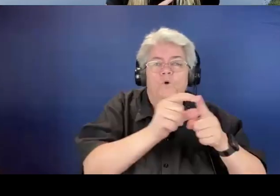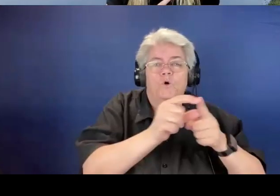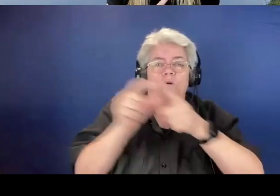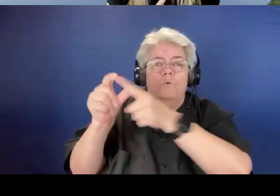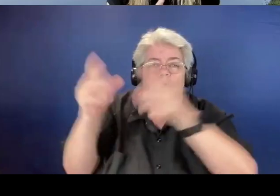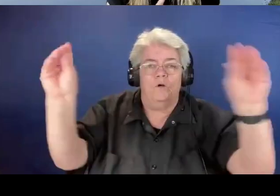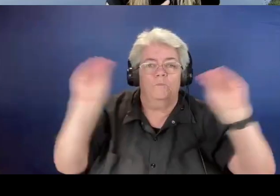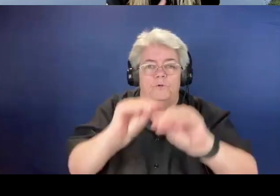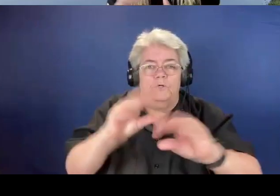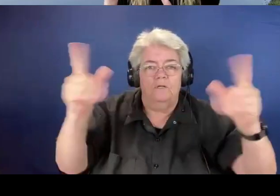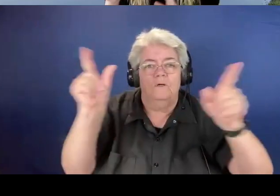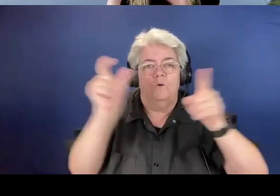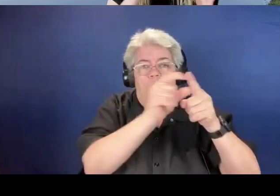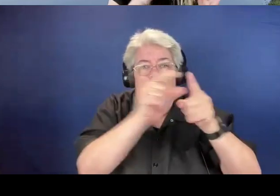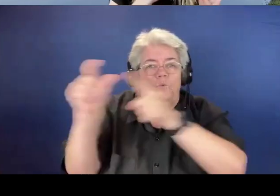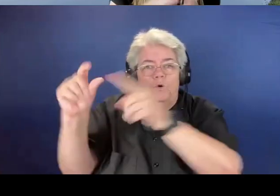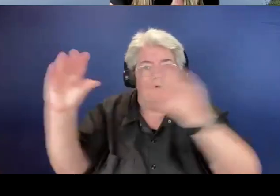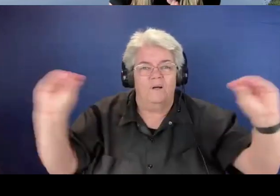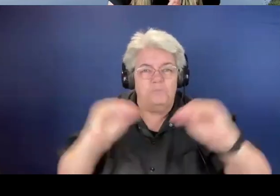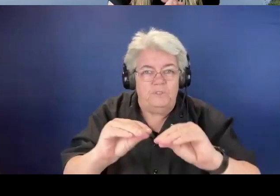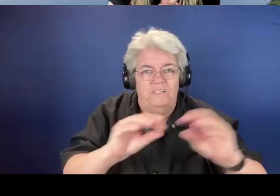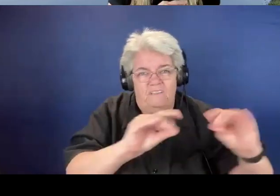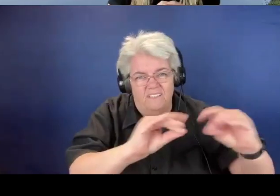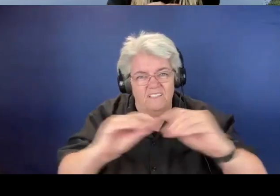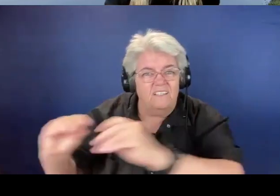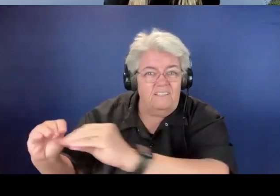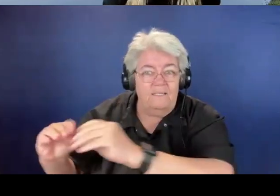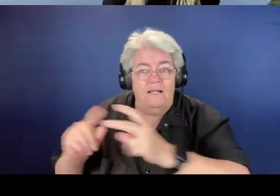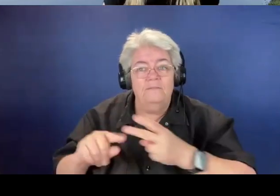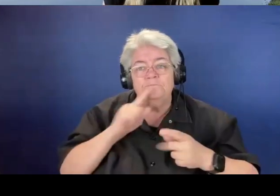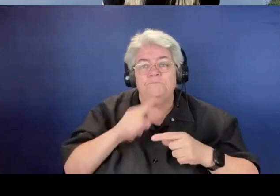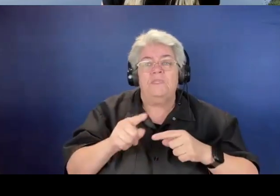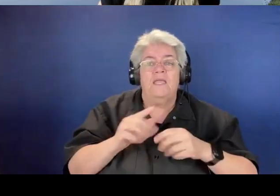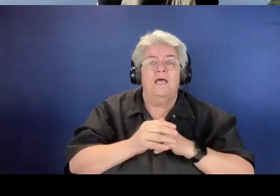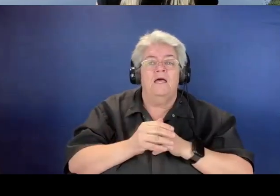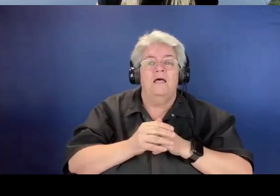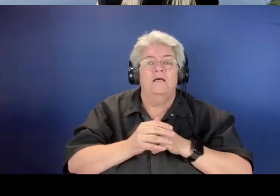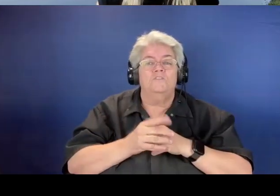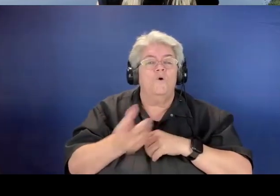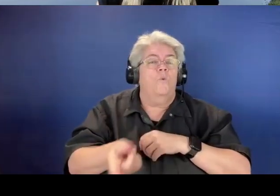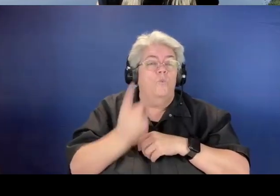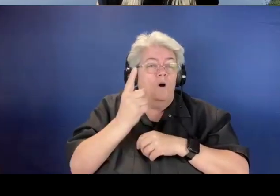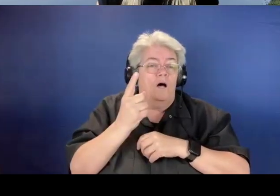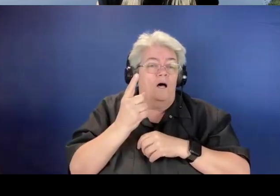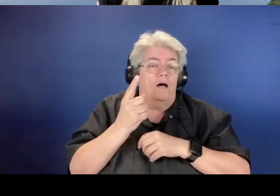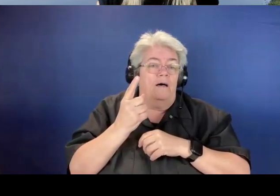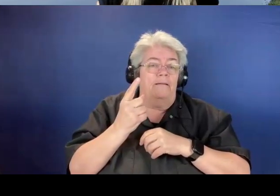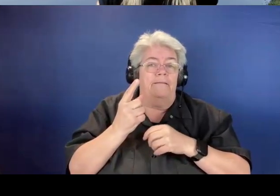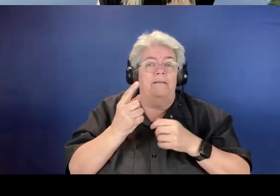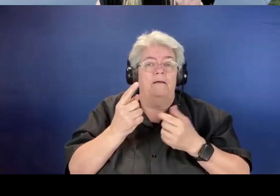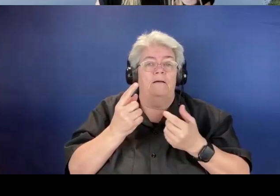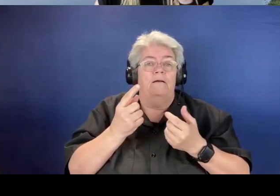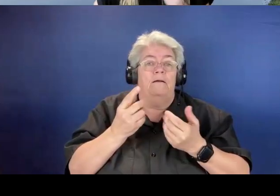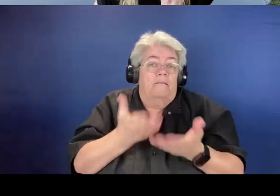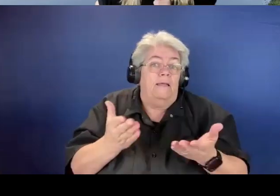linguistic influences from one language to the other. A good reference for some of the differences that you would expect is